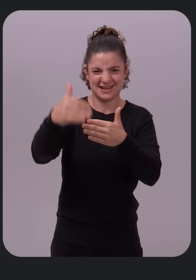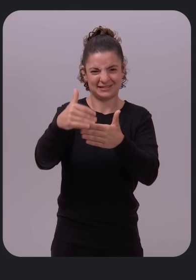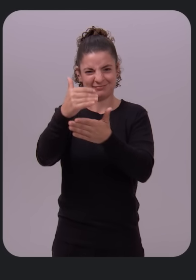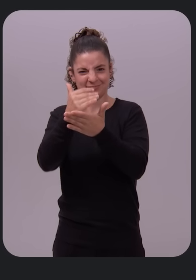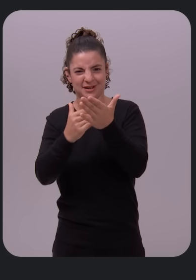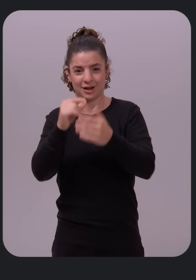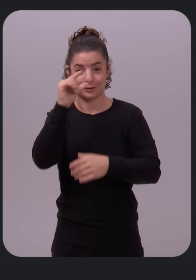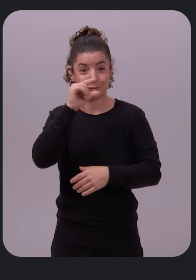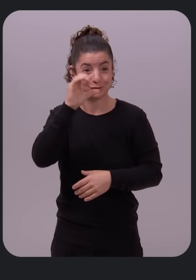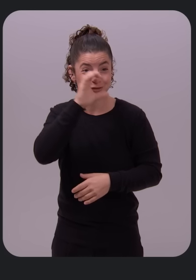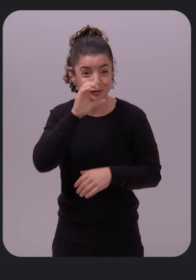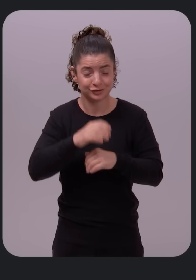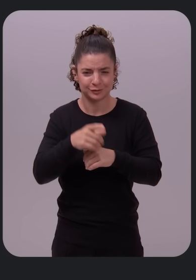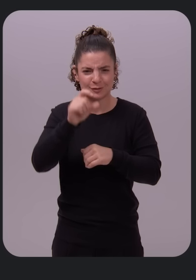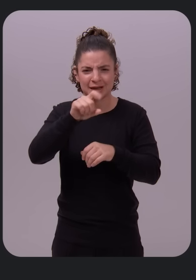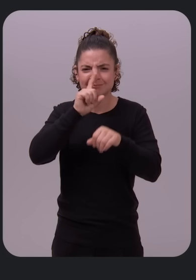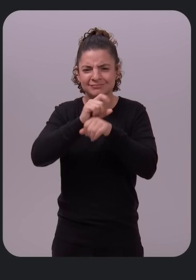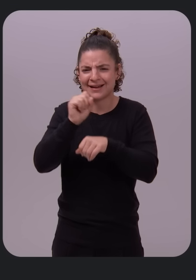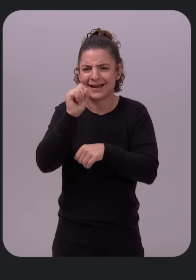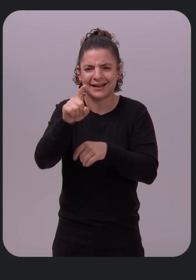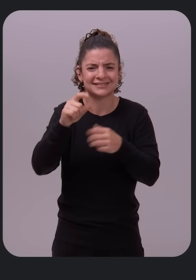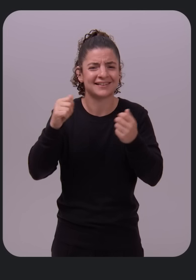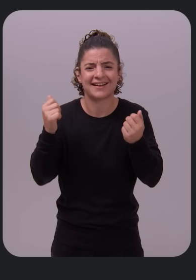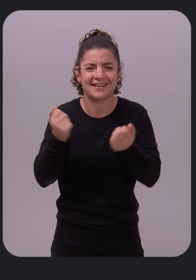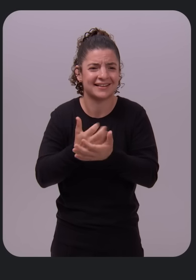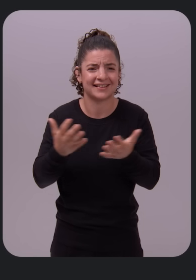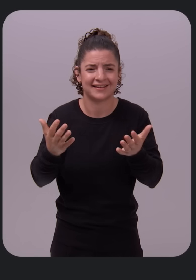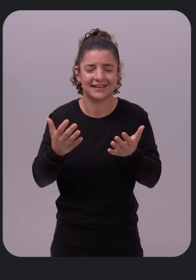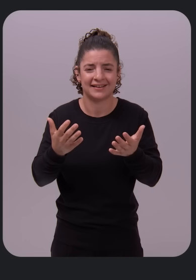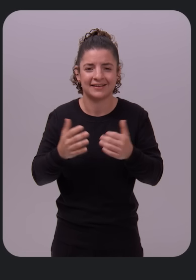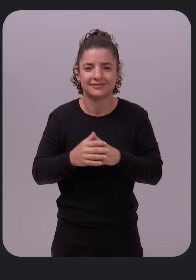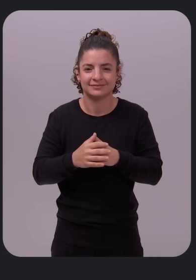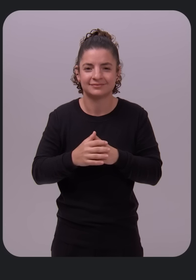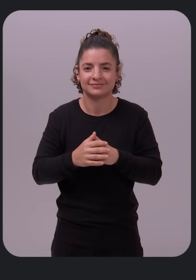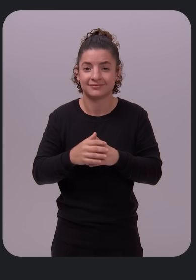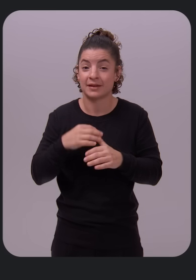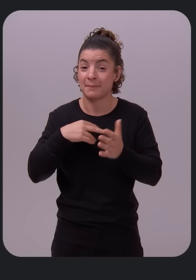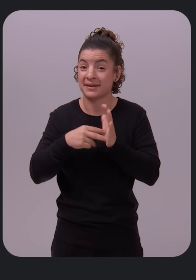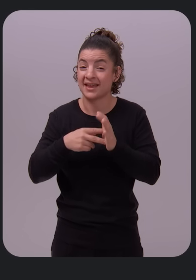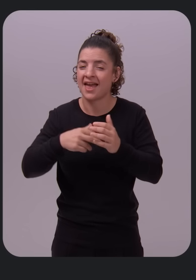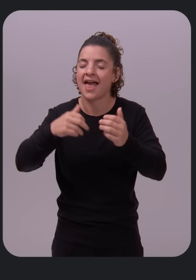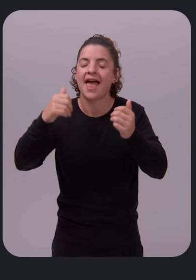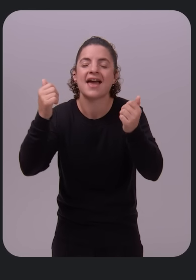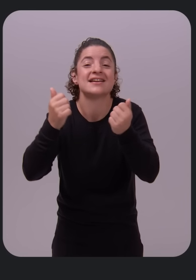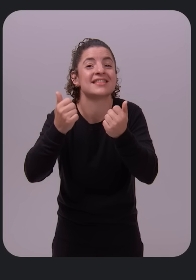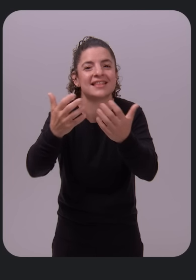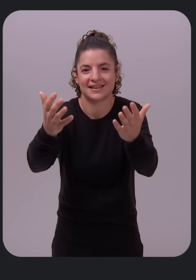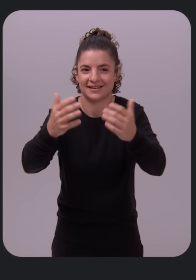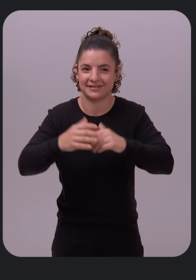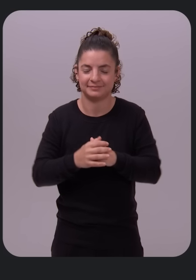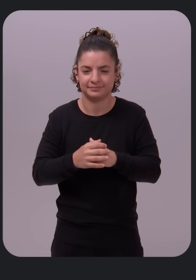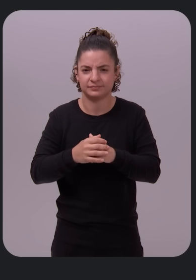of Google Search, where you can truly ask anything. And we mean anything--